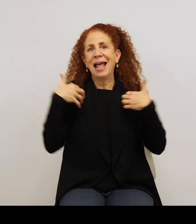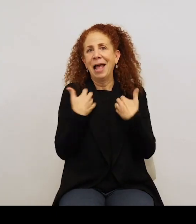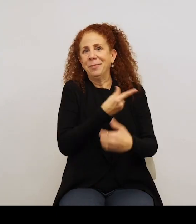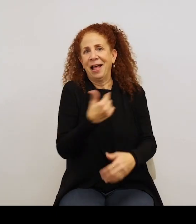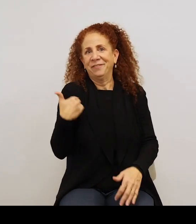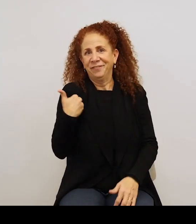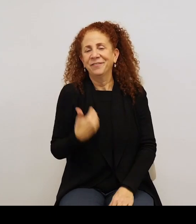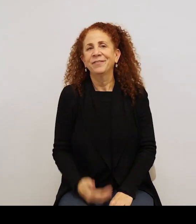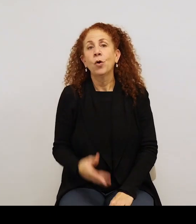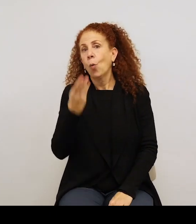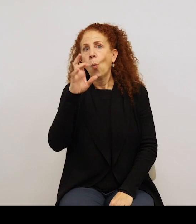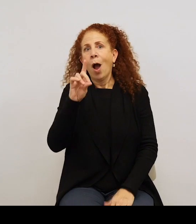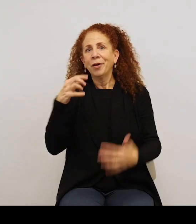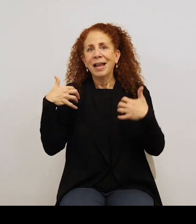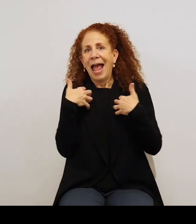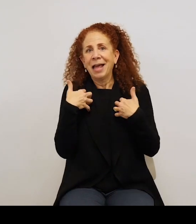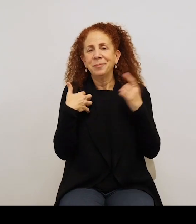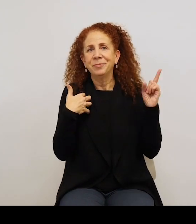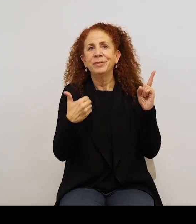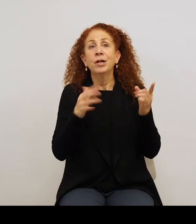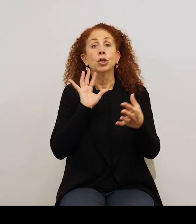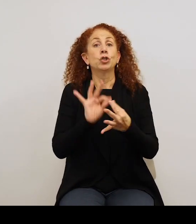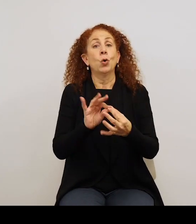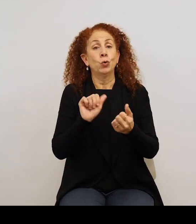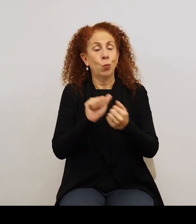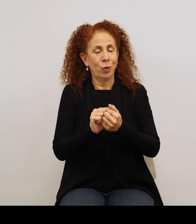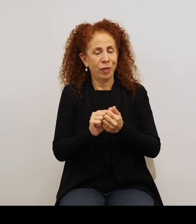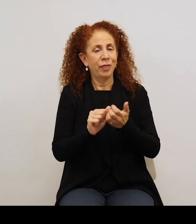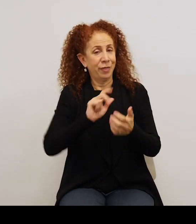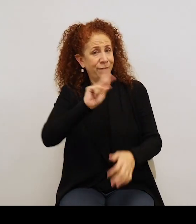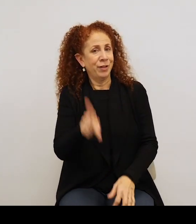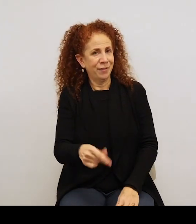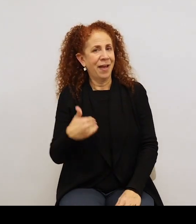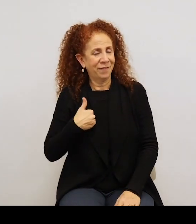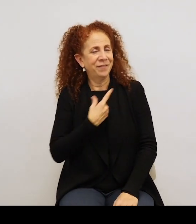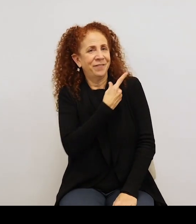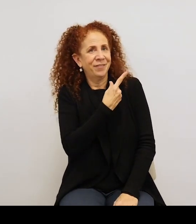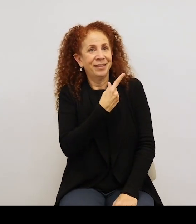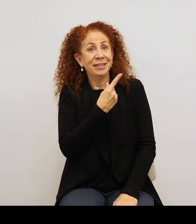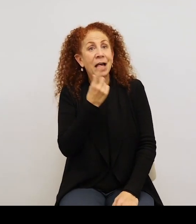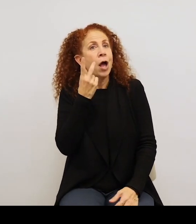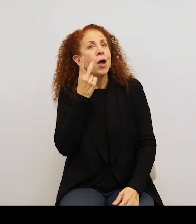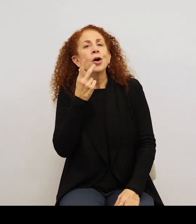iconic wild animal that may be associated with Philadelphia. And as you see, I think with the squirrel,